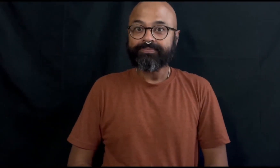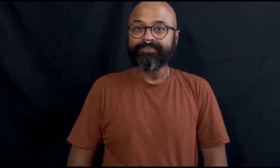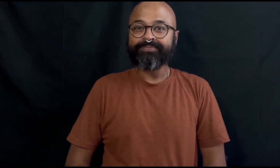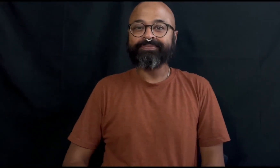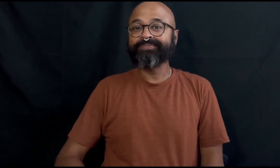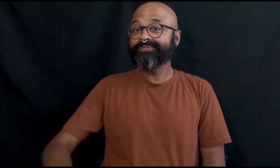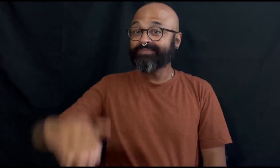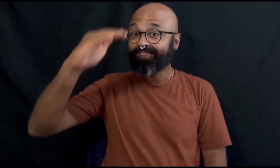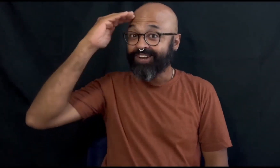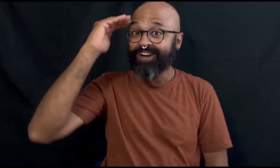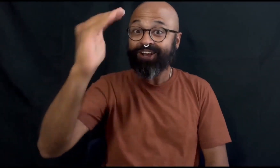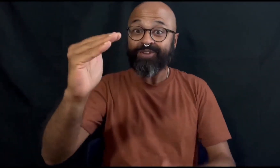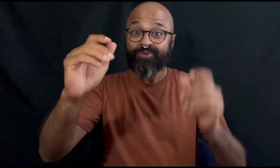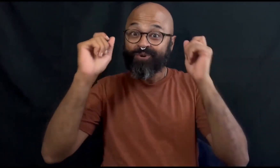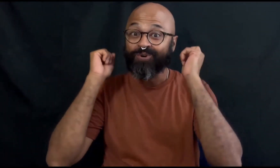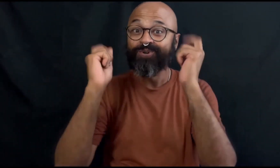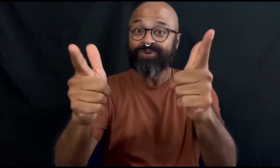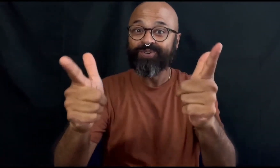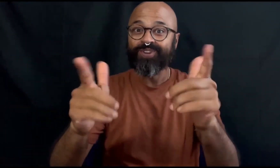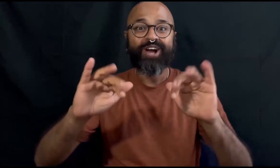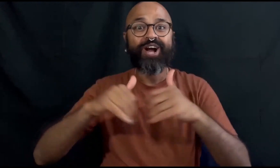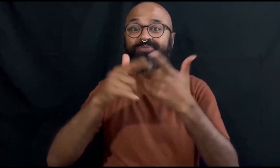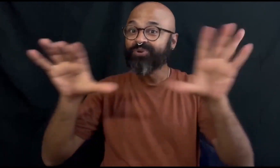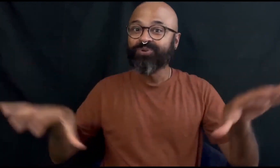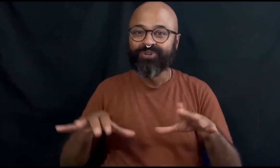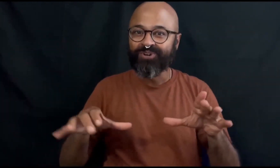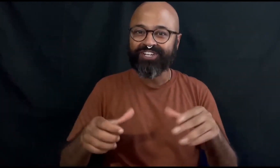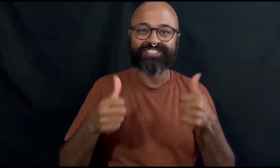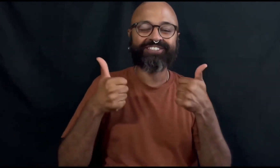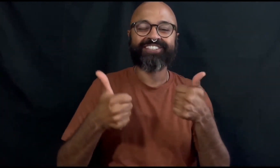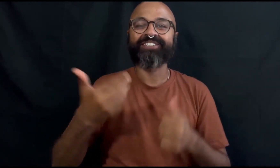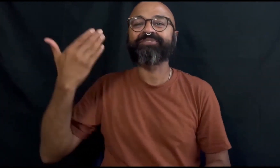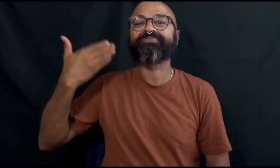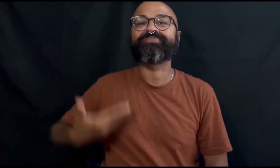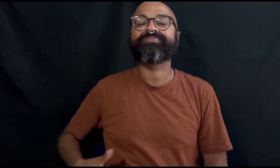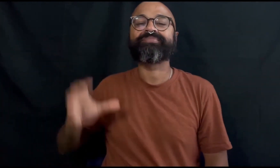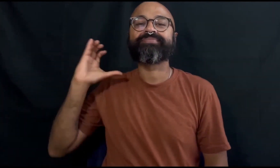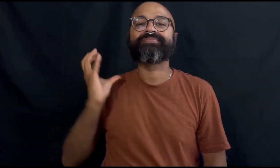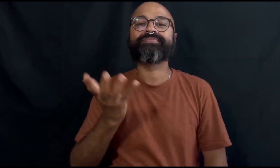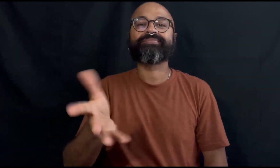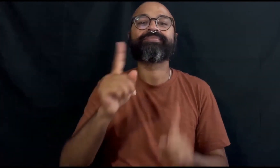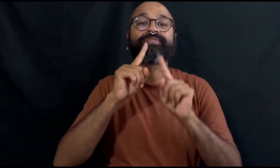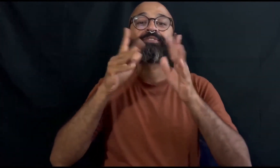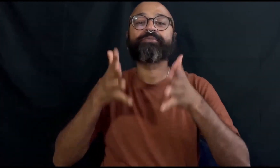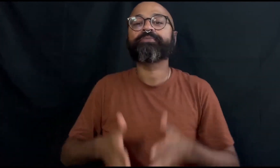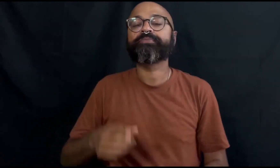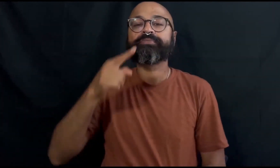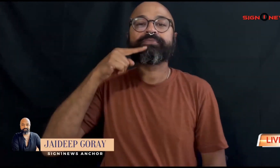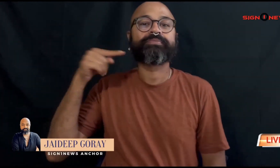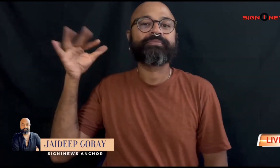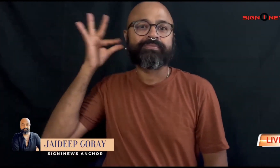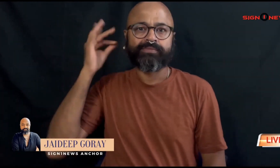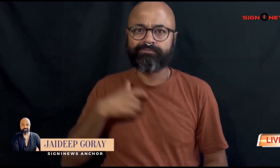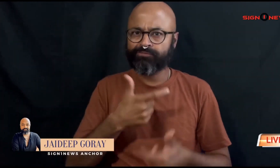Hello everyone. How are you doing? I'm sign one News Anchor J. Deep Gore.